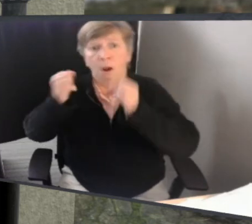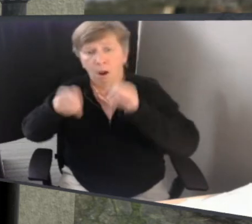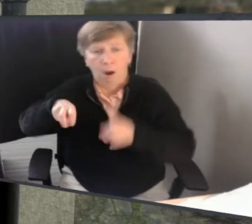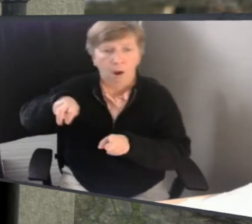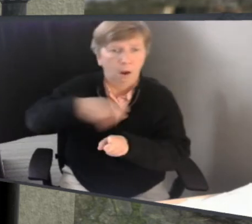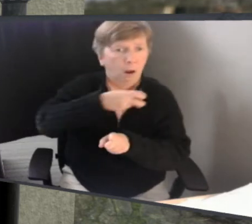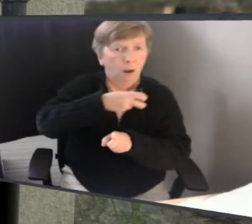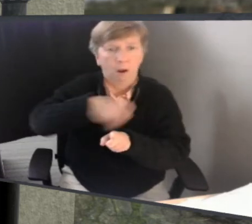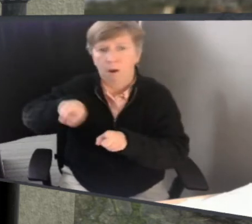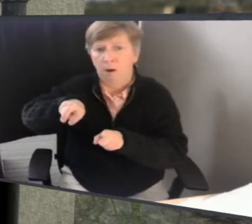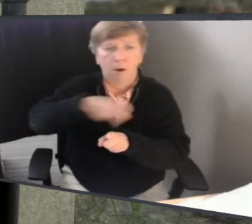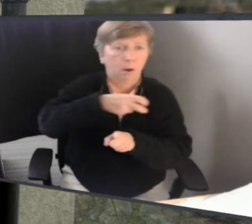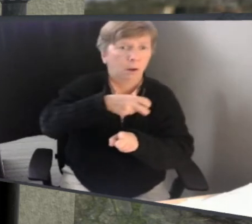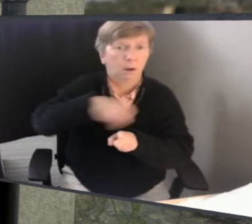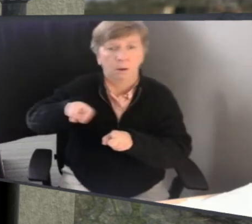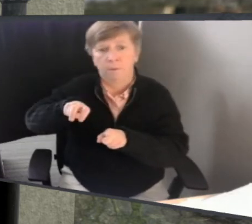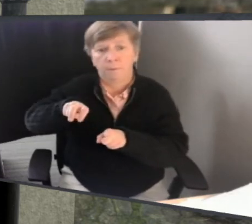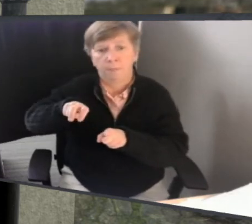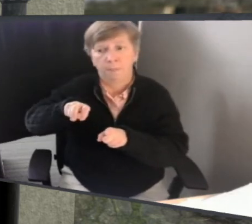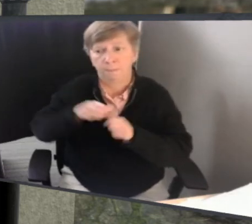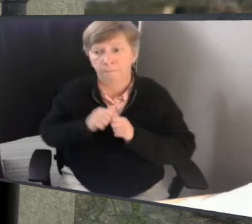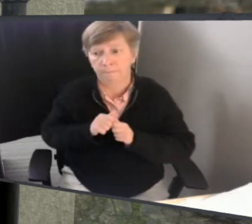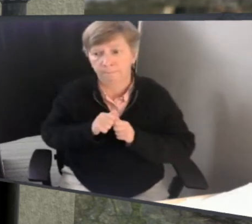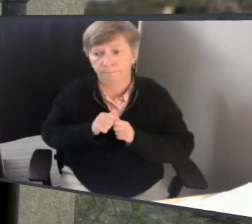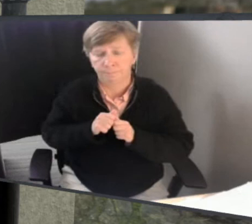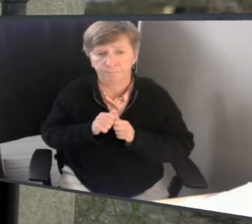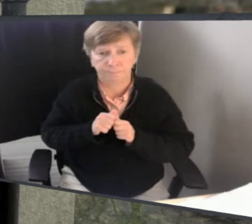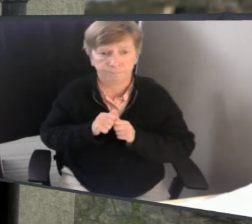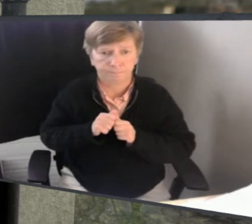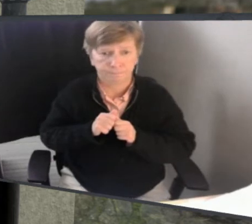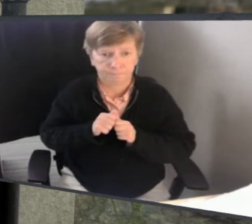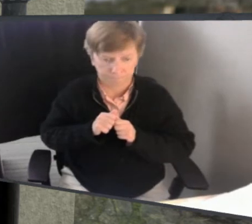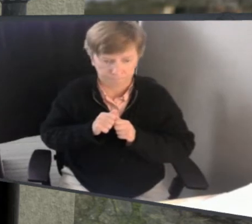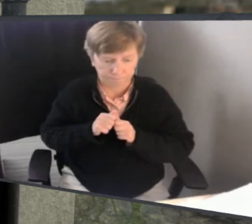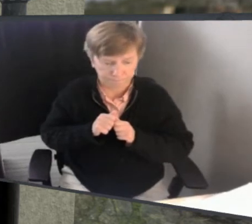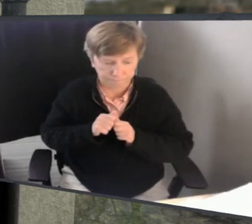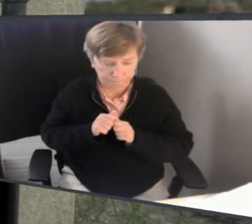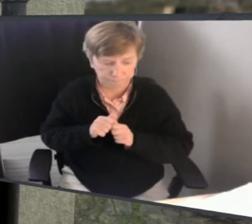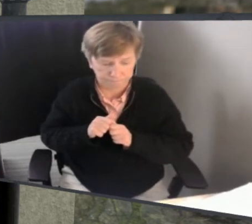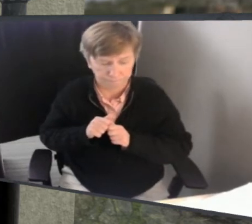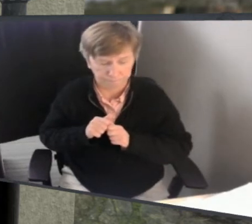Without, again, having to deal with that issue of both navigating with your hands using the keyboard,